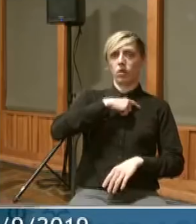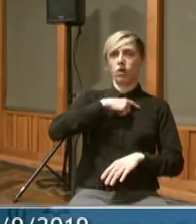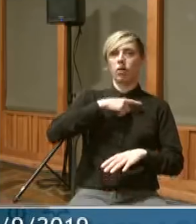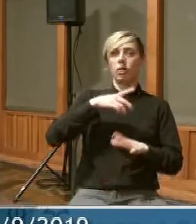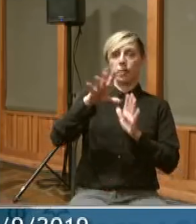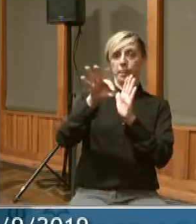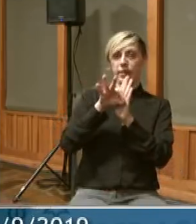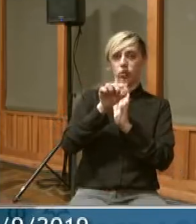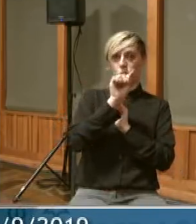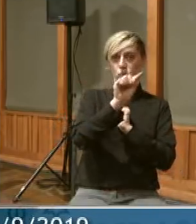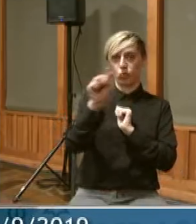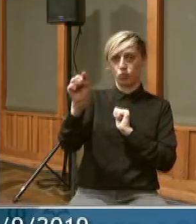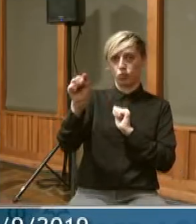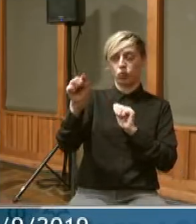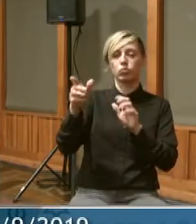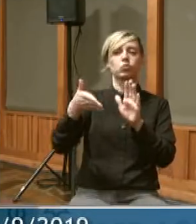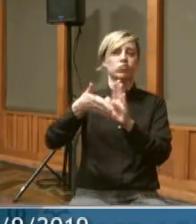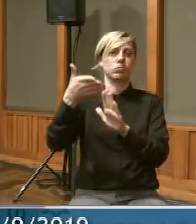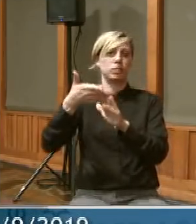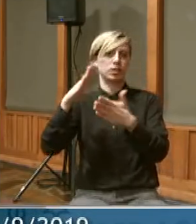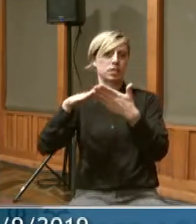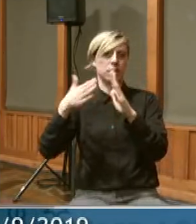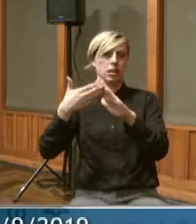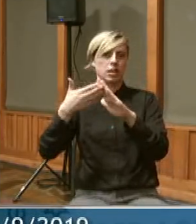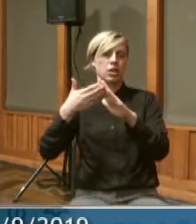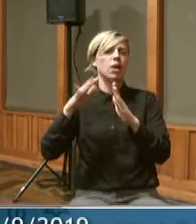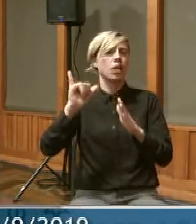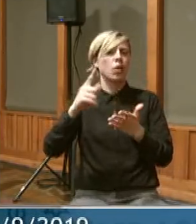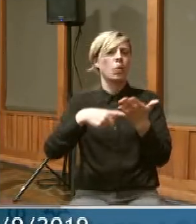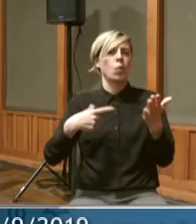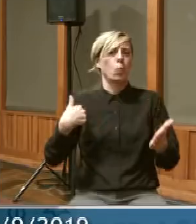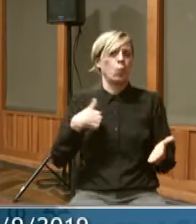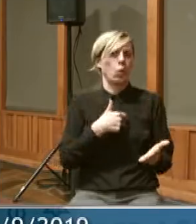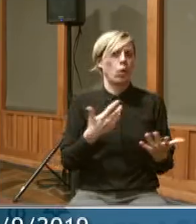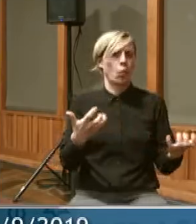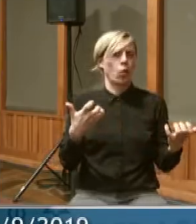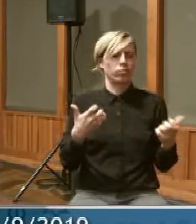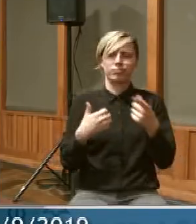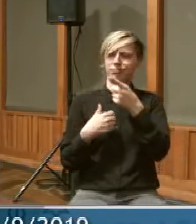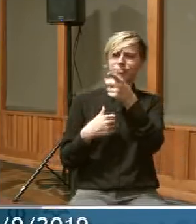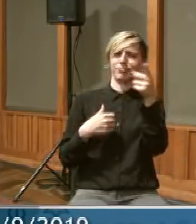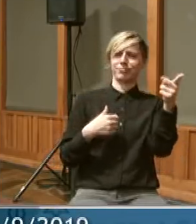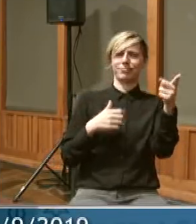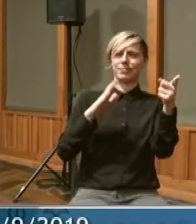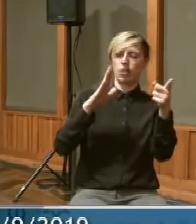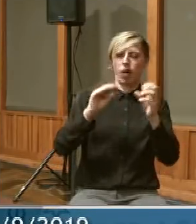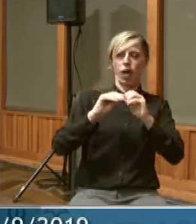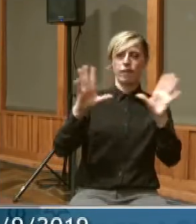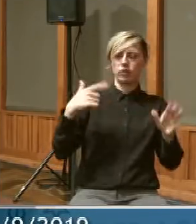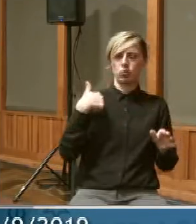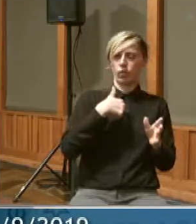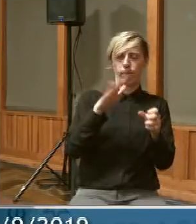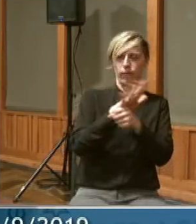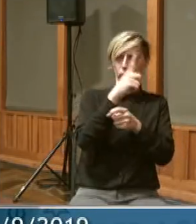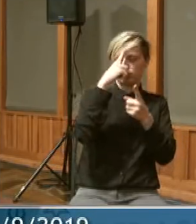THAT YOU'RE HERE AS OUR PROXY TO BE THE CITIZENS WHO CONTROL THE CITY. THIS IS WHAT WE WANT.